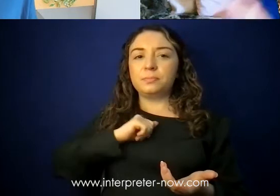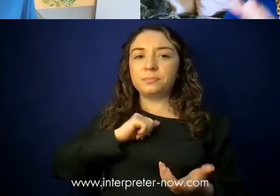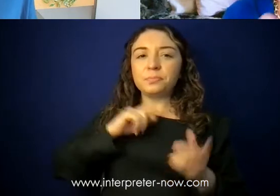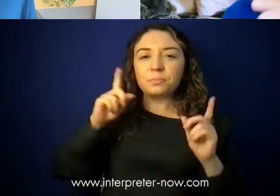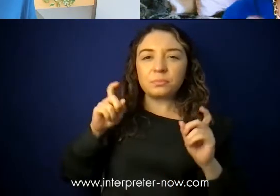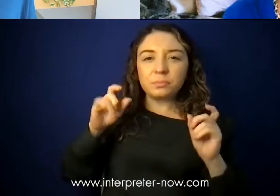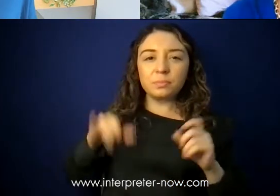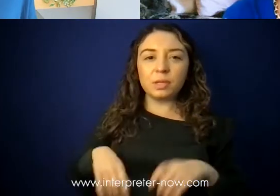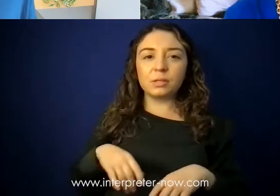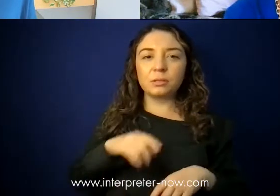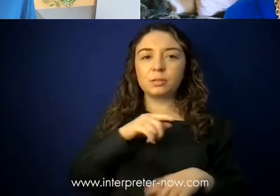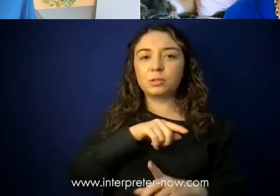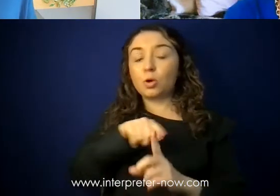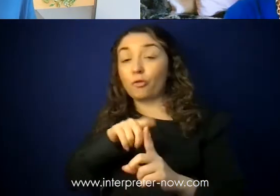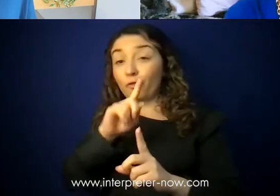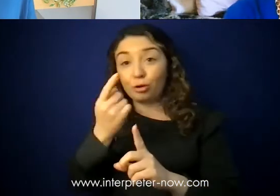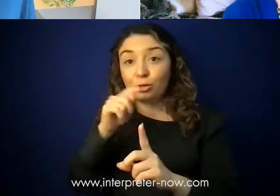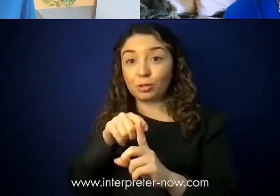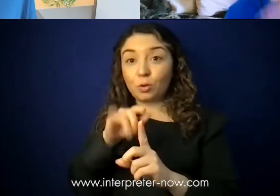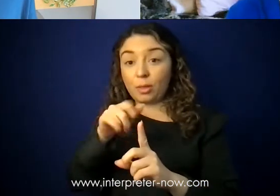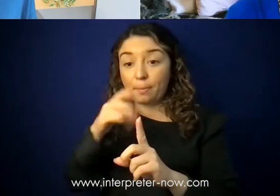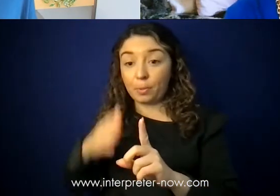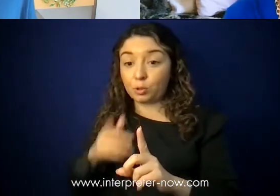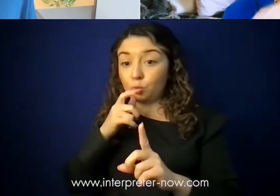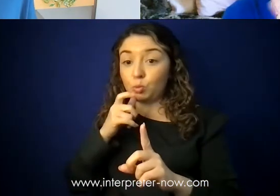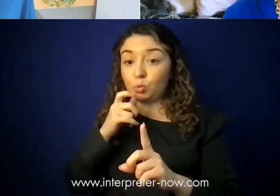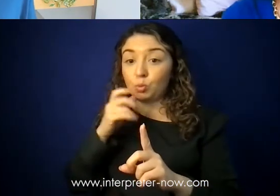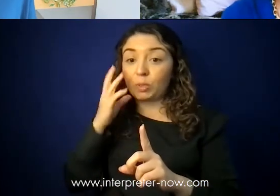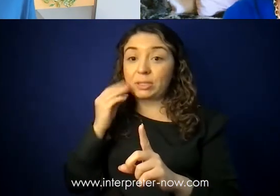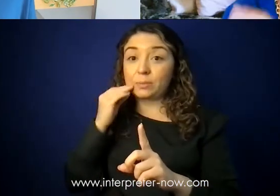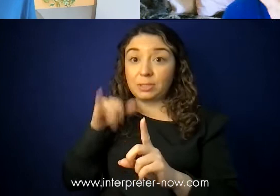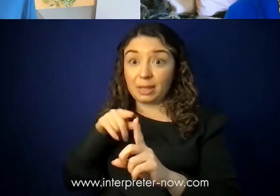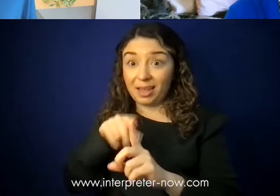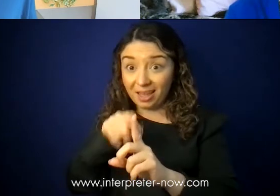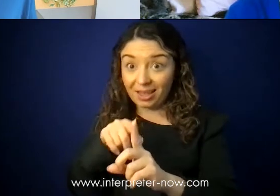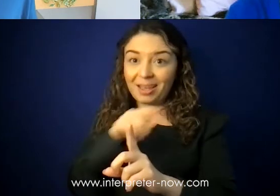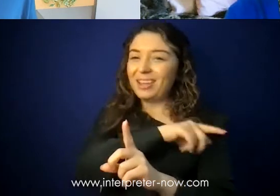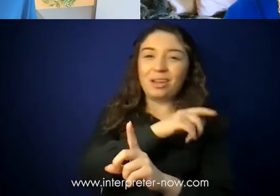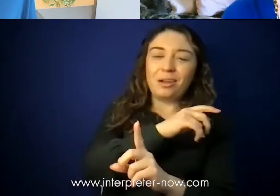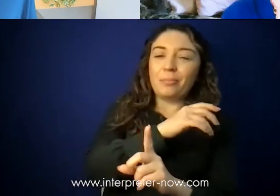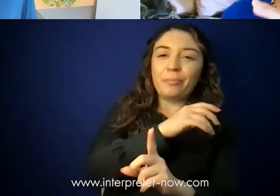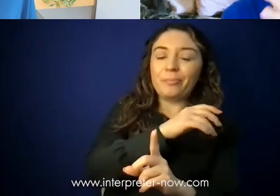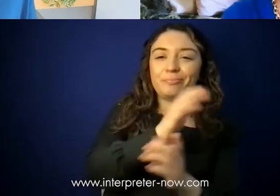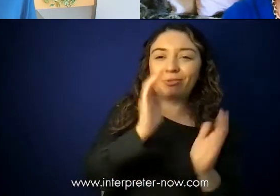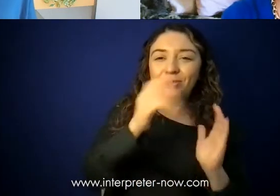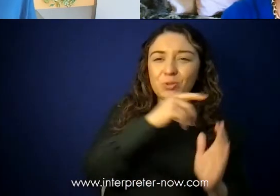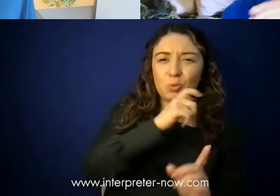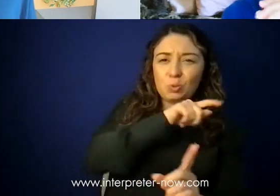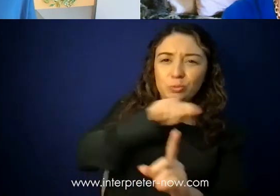So, I'd actually go to that person first and say: "What was that experience like for you? I noticed this, was I wrong? How do you feel?